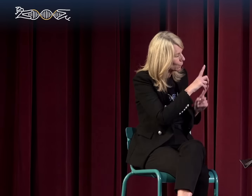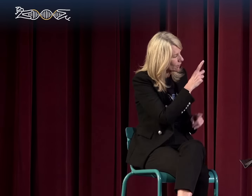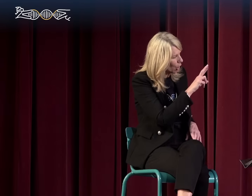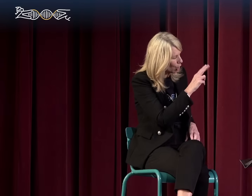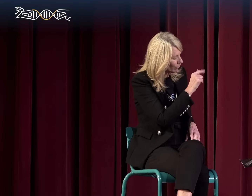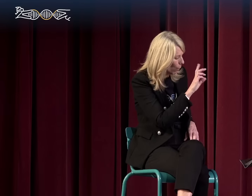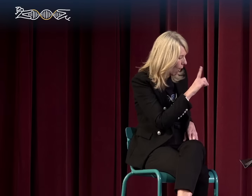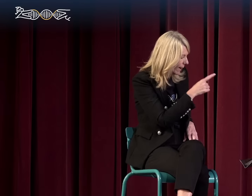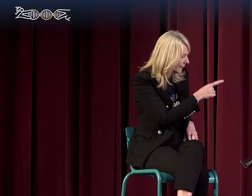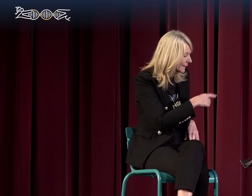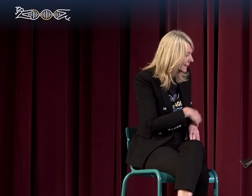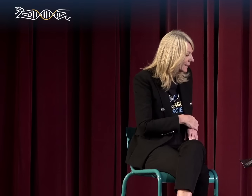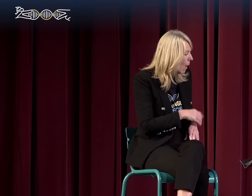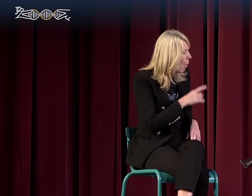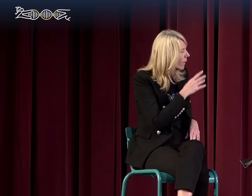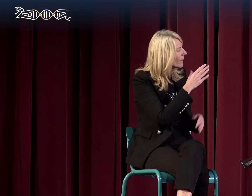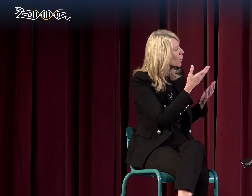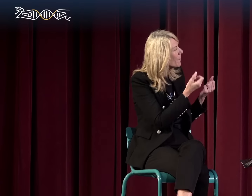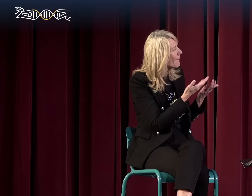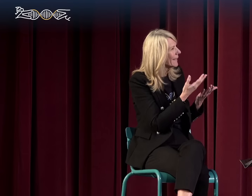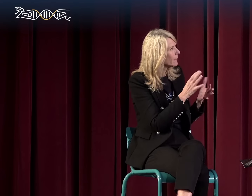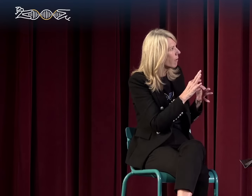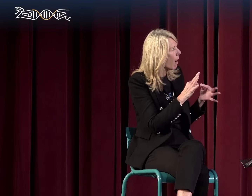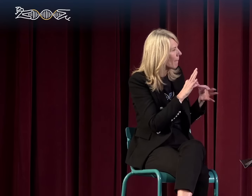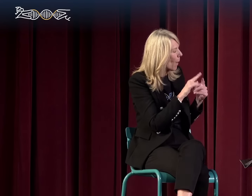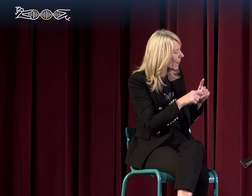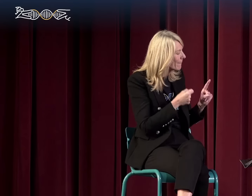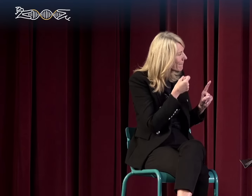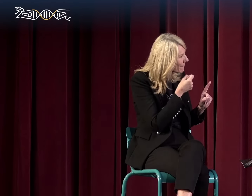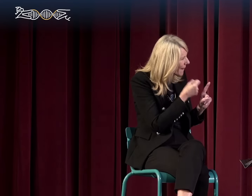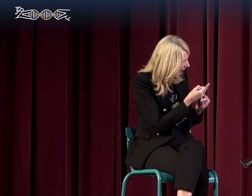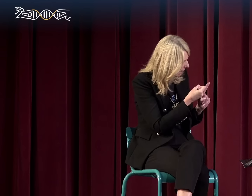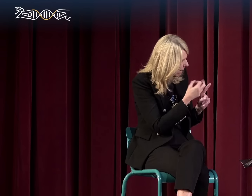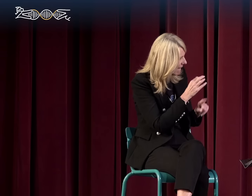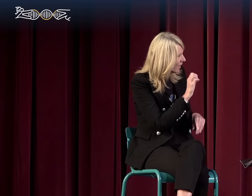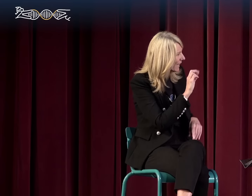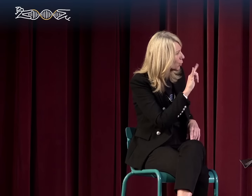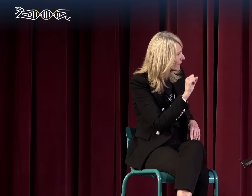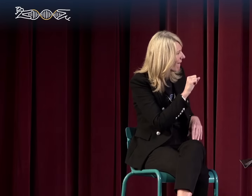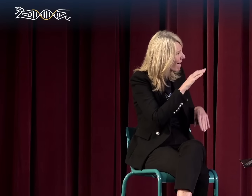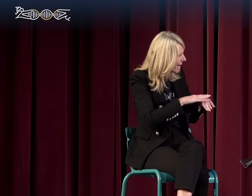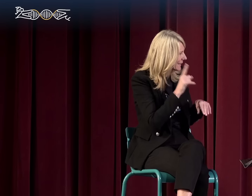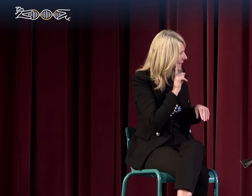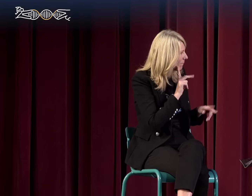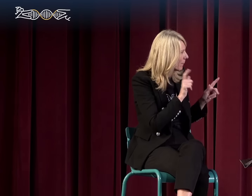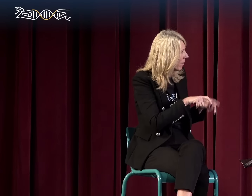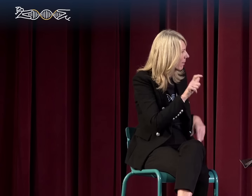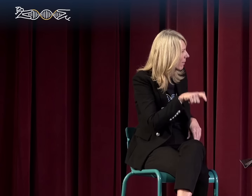Moving on, can you talk about impact of eugenics on Deaf